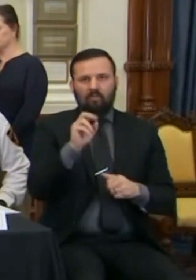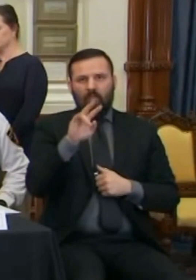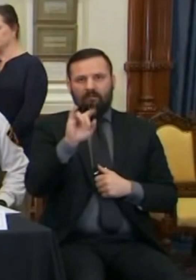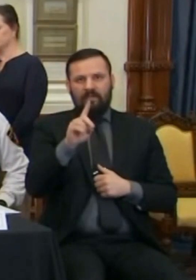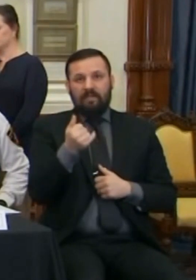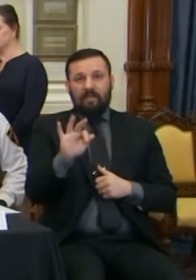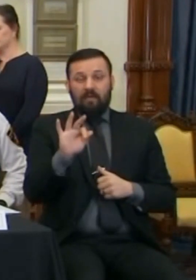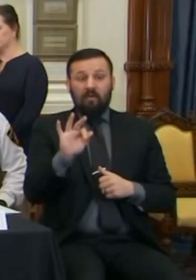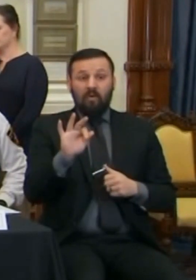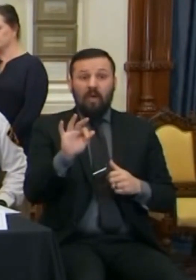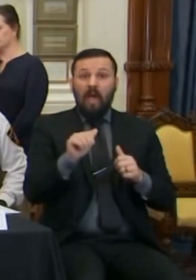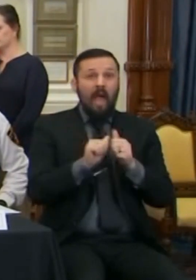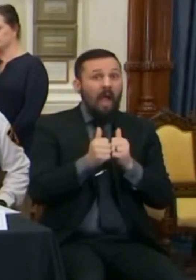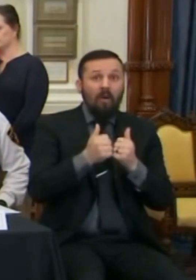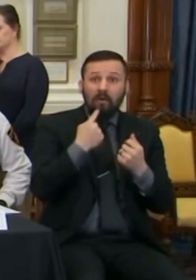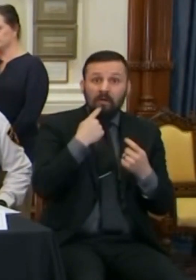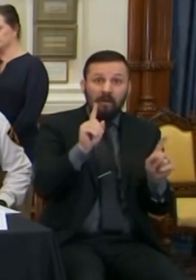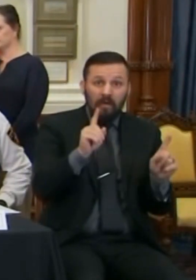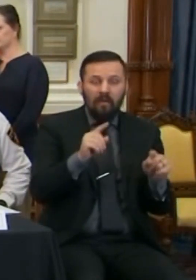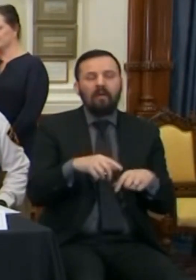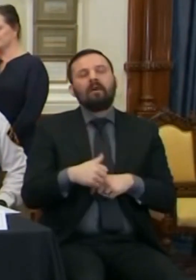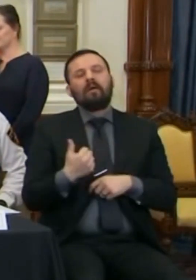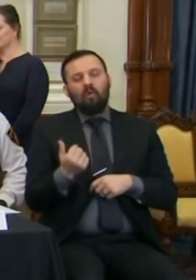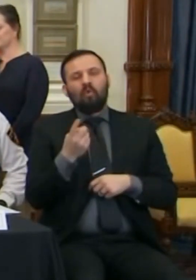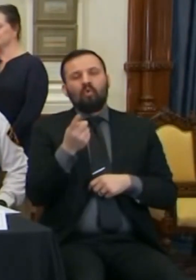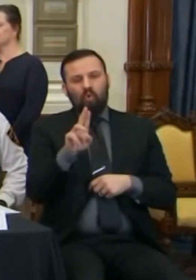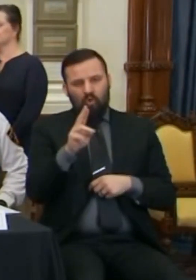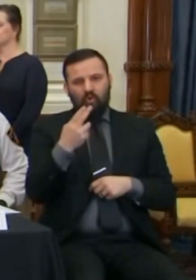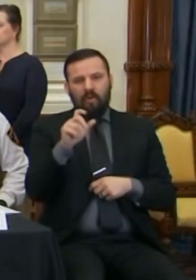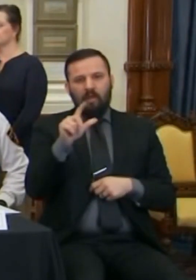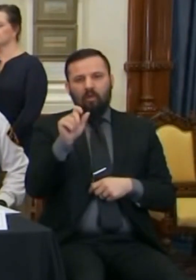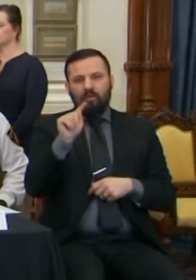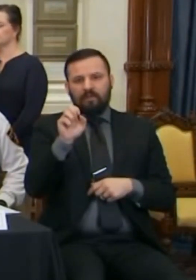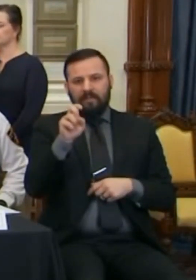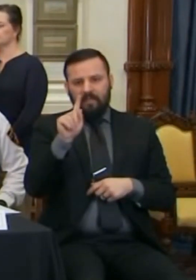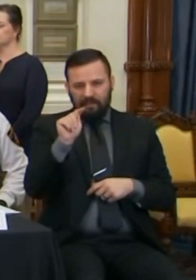achieve that goal dr. Heller stat earlier today declared a